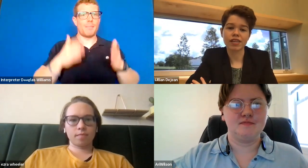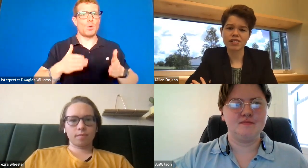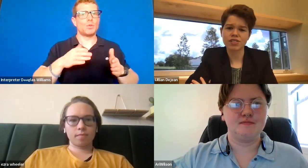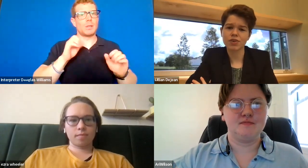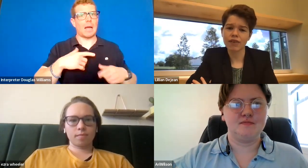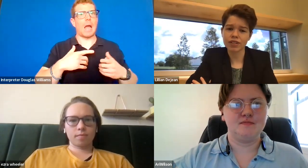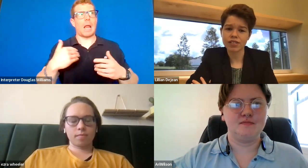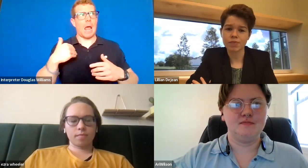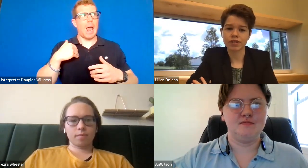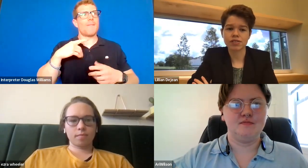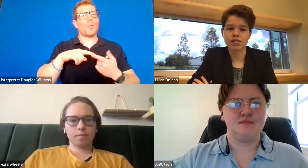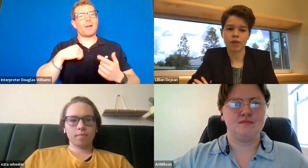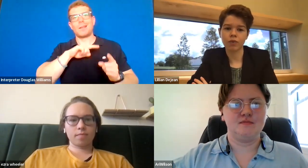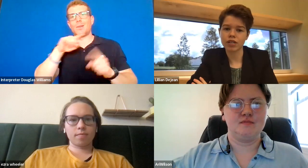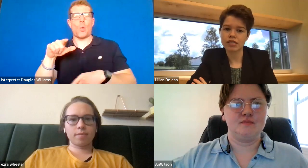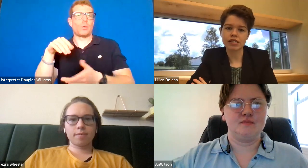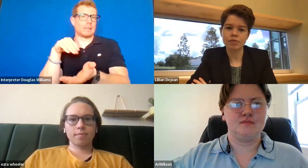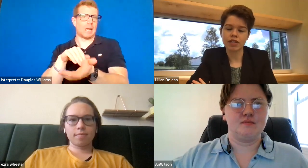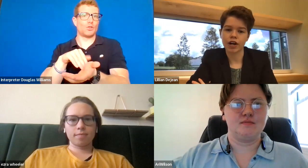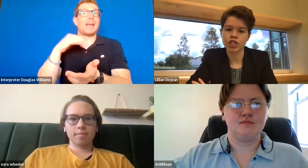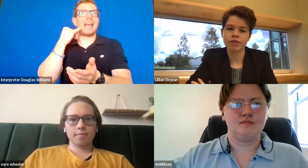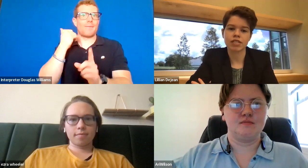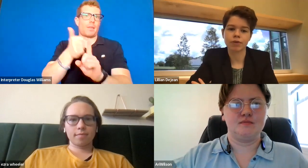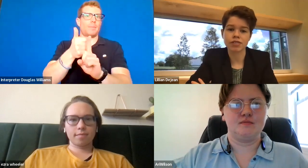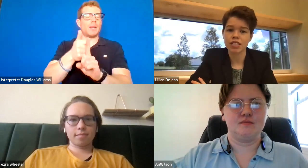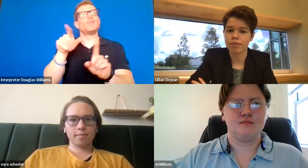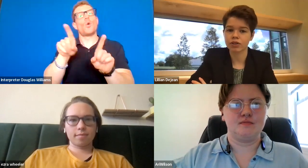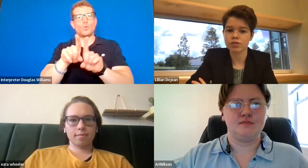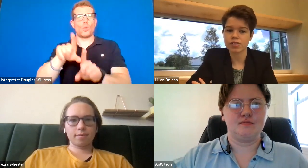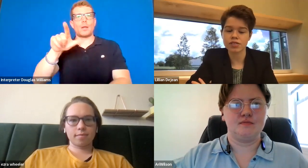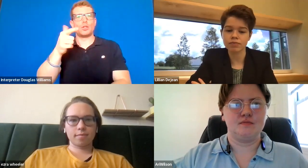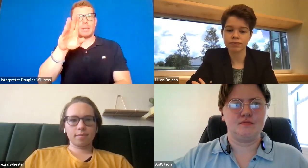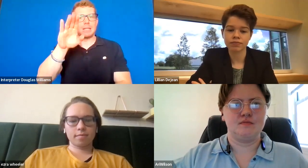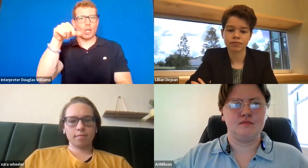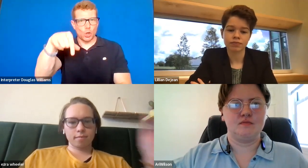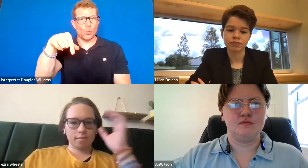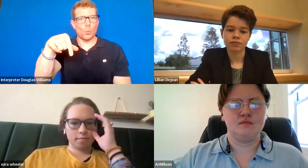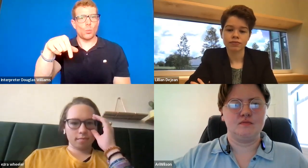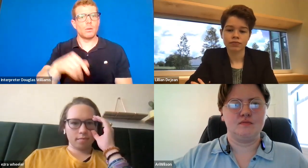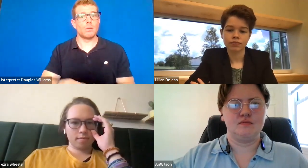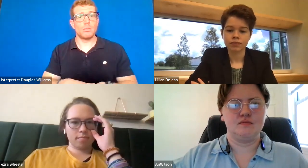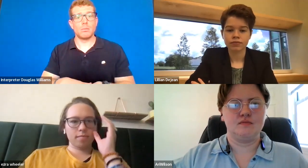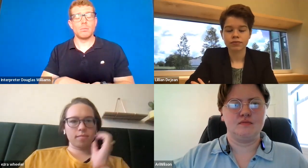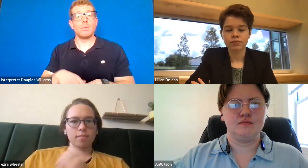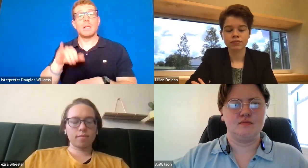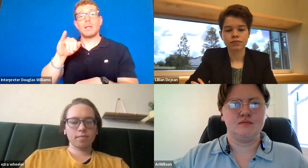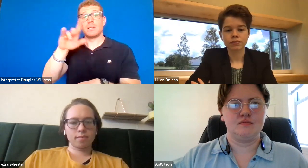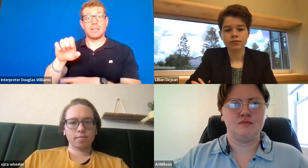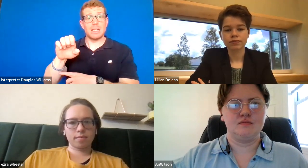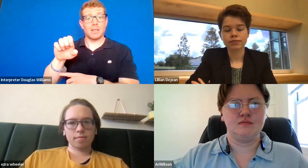Is he? Do you have any experiences about What it's like to be an allergy team person in the medical system?